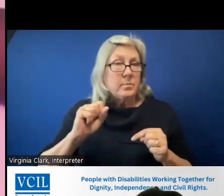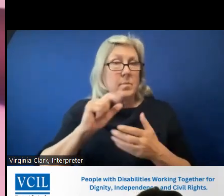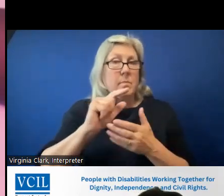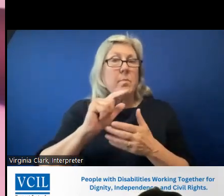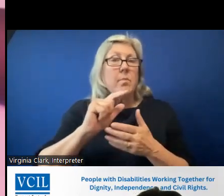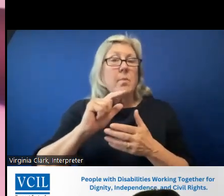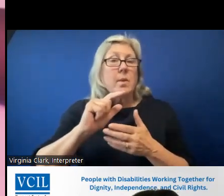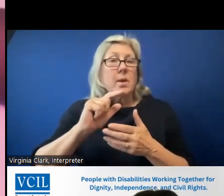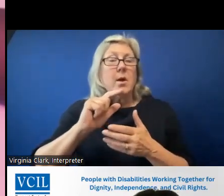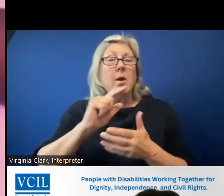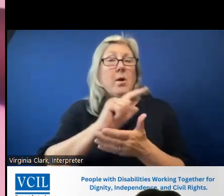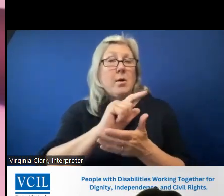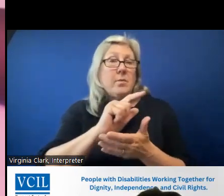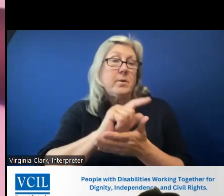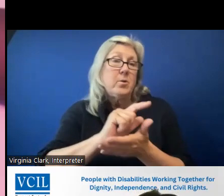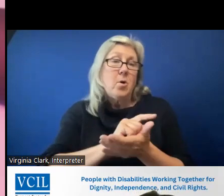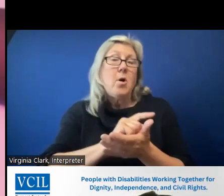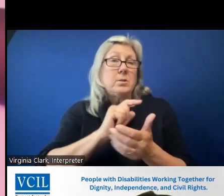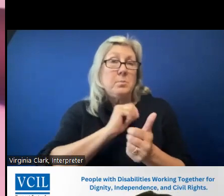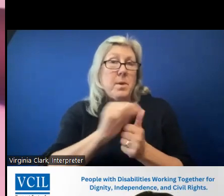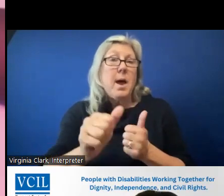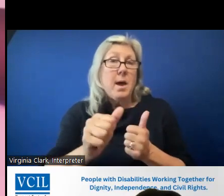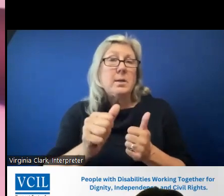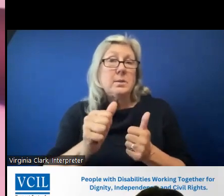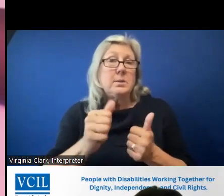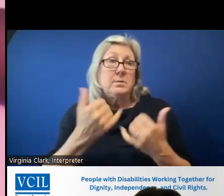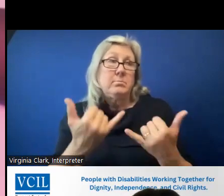fought and won by disabled people. Here are just a few of the individuals who